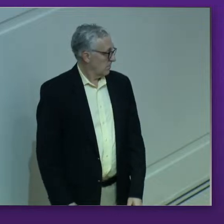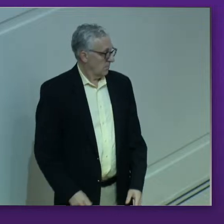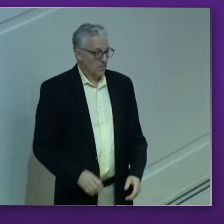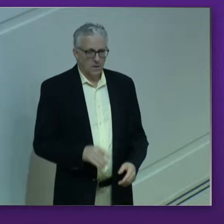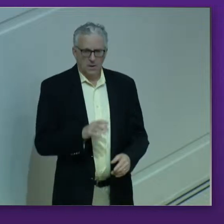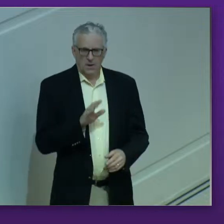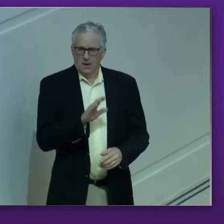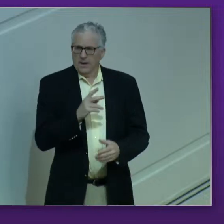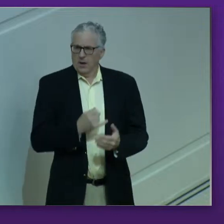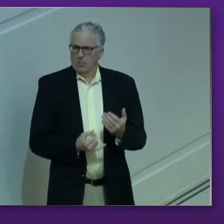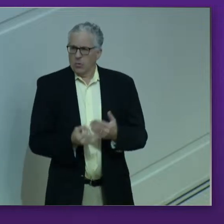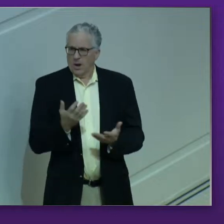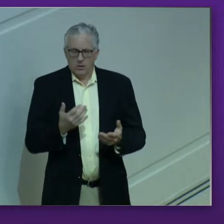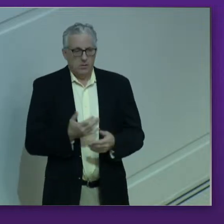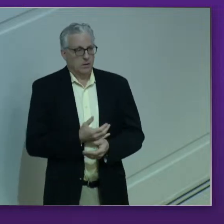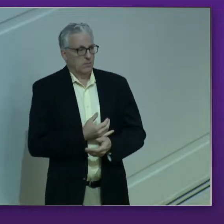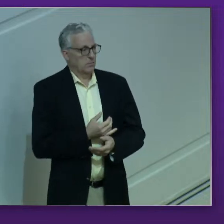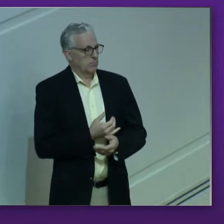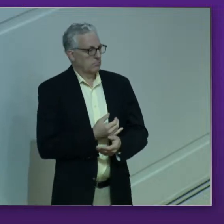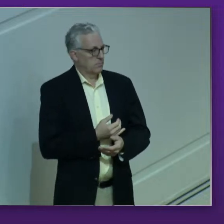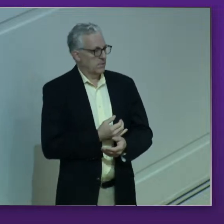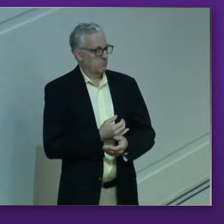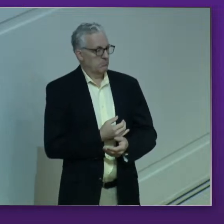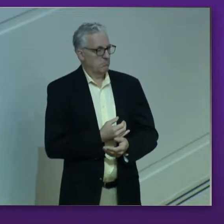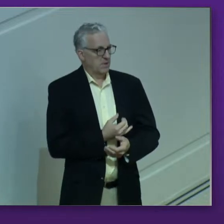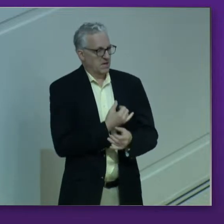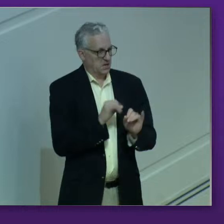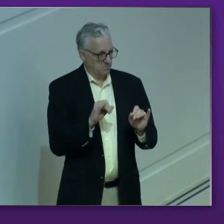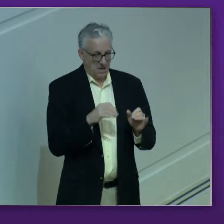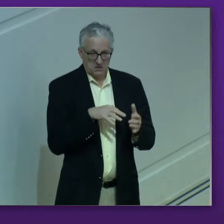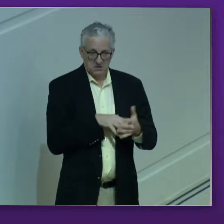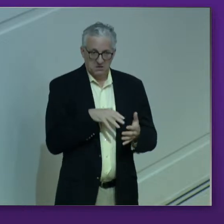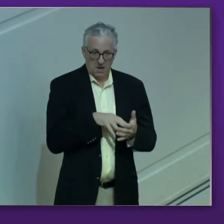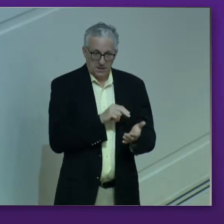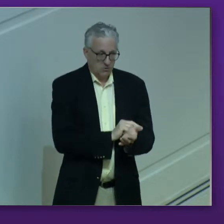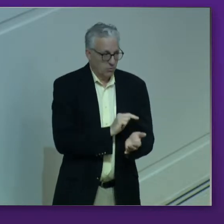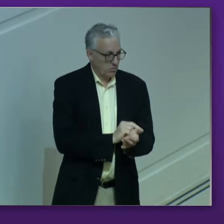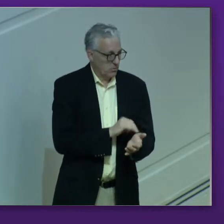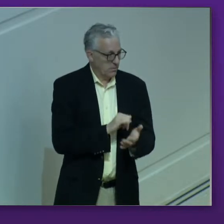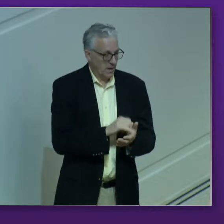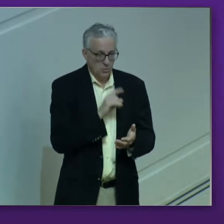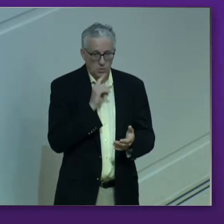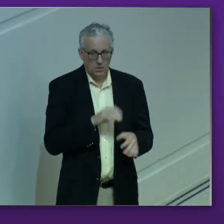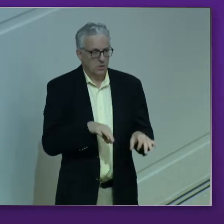TO . [LISTING NAMES] . PLEASE COME ON. THERE PROJECT IS